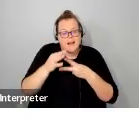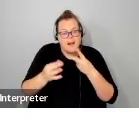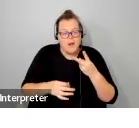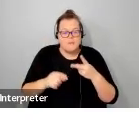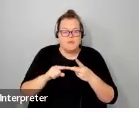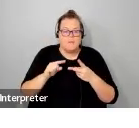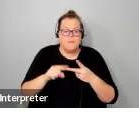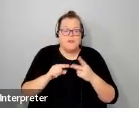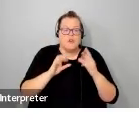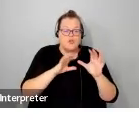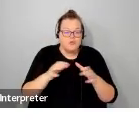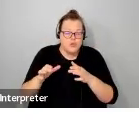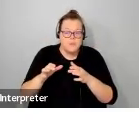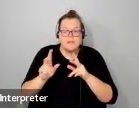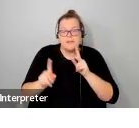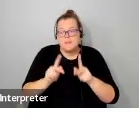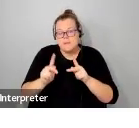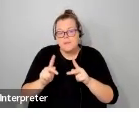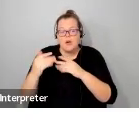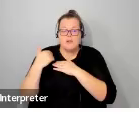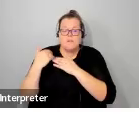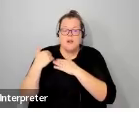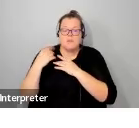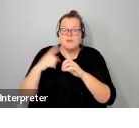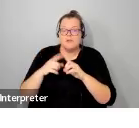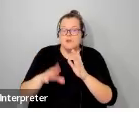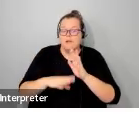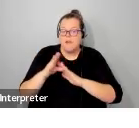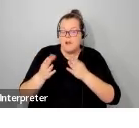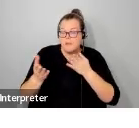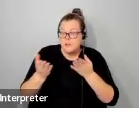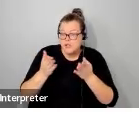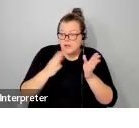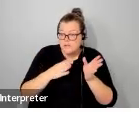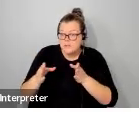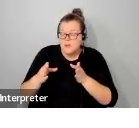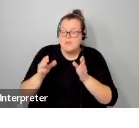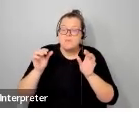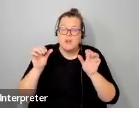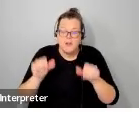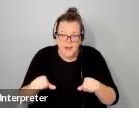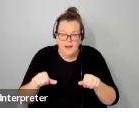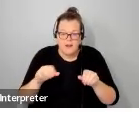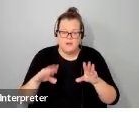individuals responsible for developing a Service plan may provide other direct services to the participant.